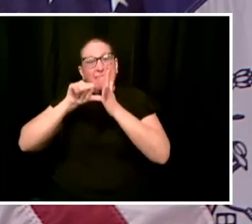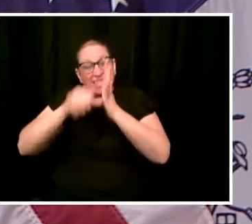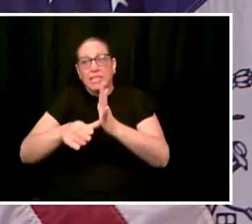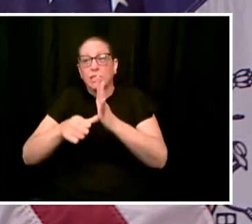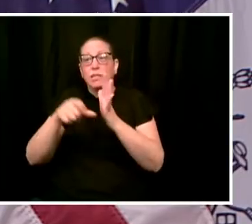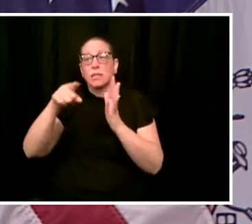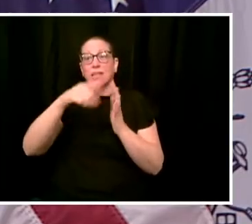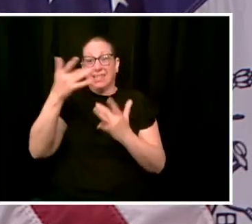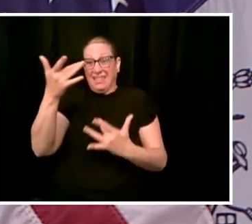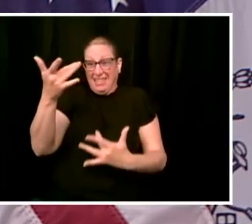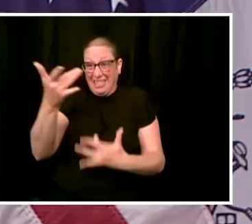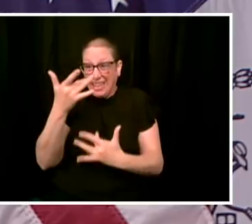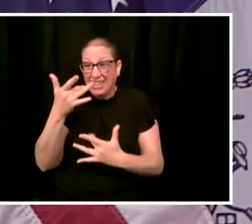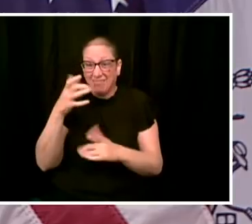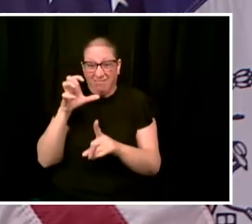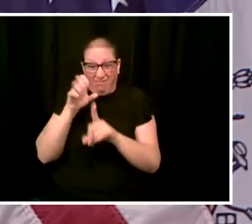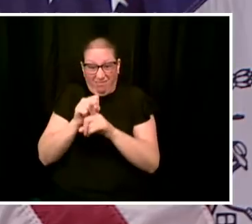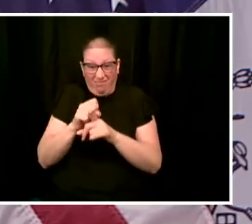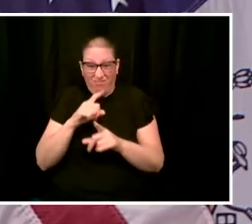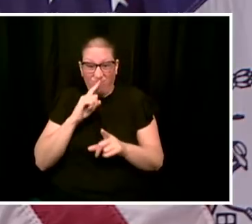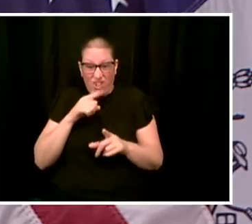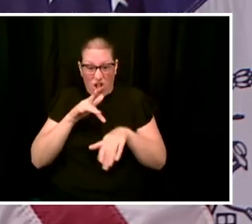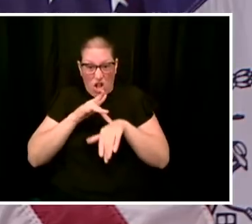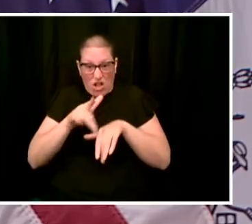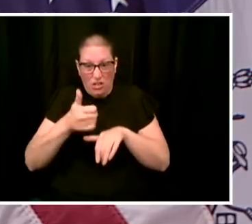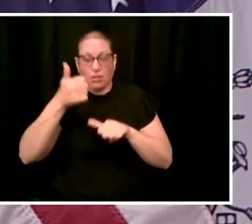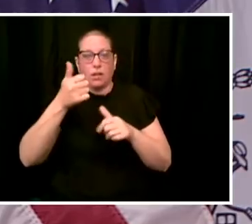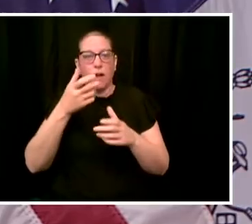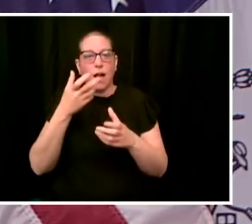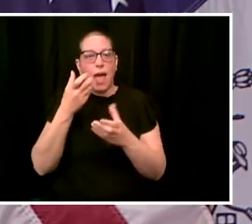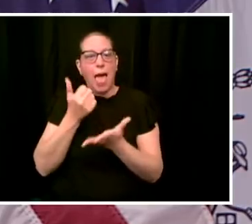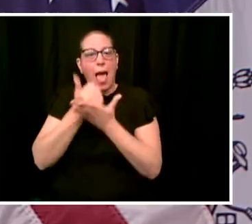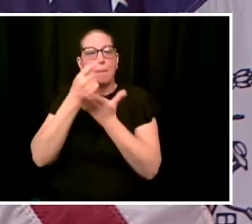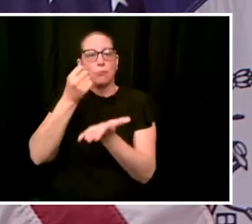ABOUT IT. WHEN IT IS CAUGHT EARLY IT CAN BE ADDRESSED.